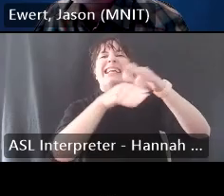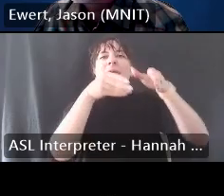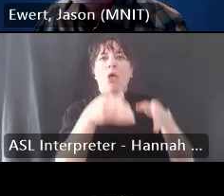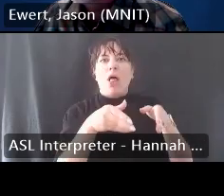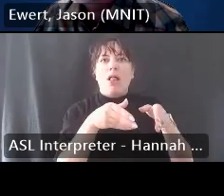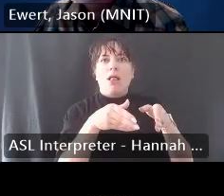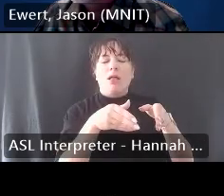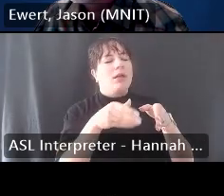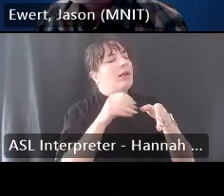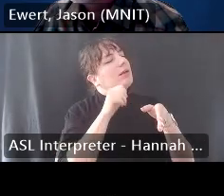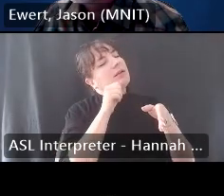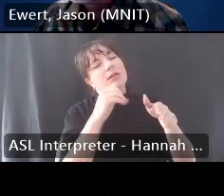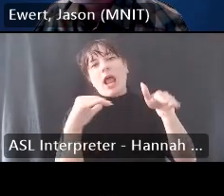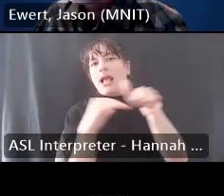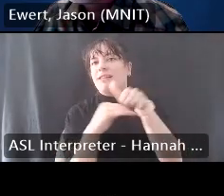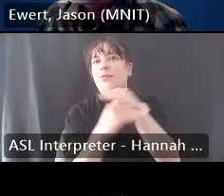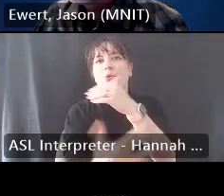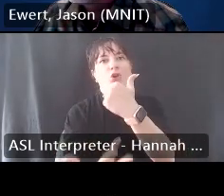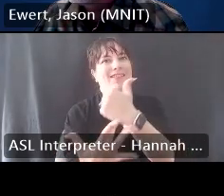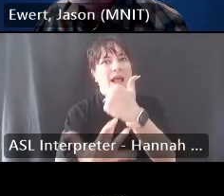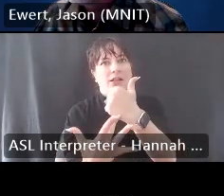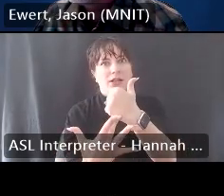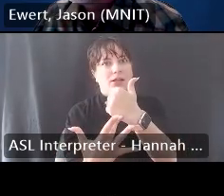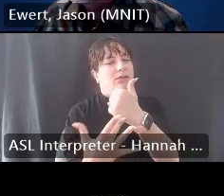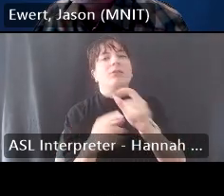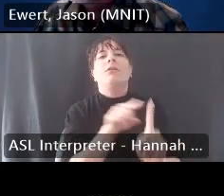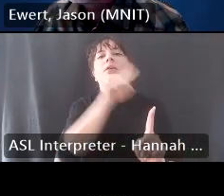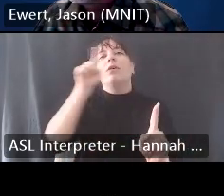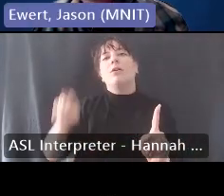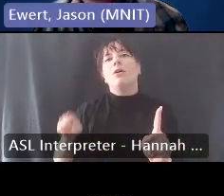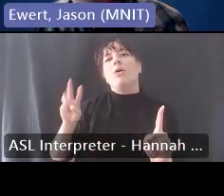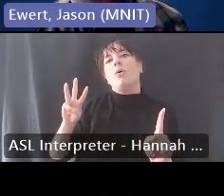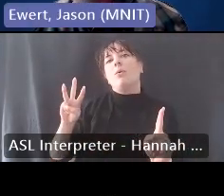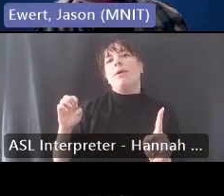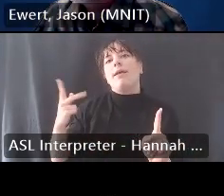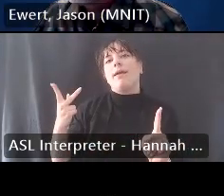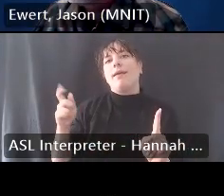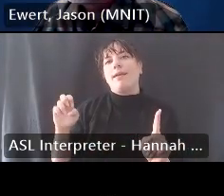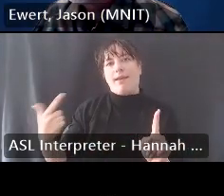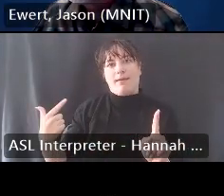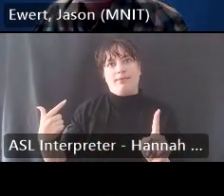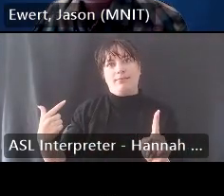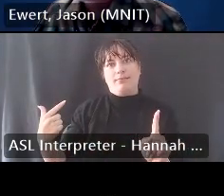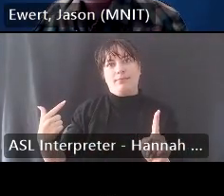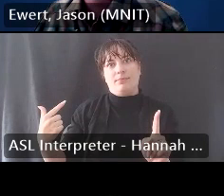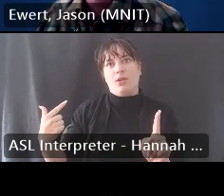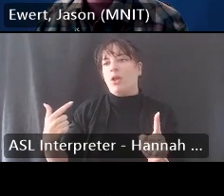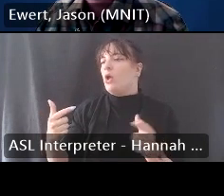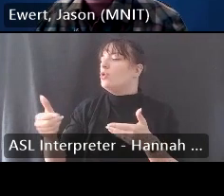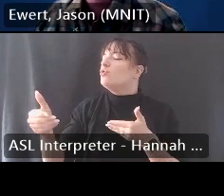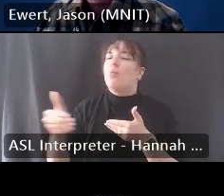So whether it's NVDA or JAWS or narrator, it should work the same, essentially.